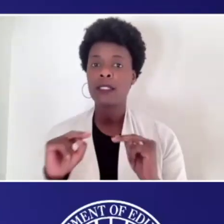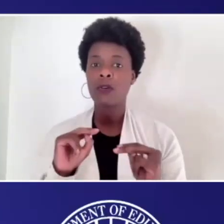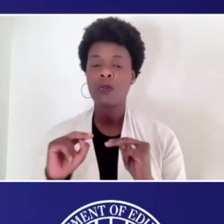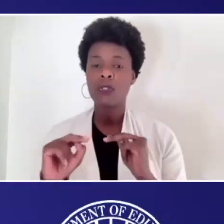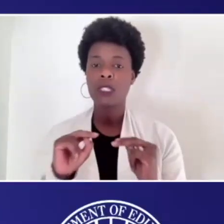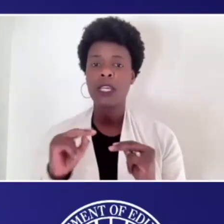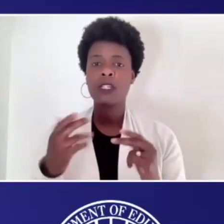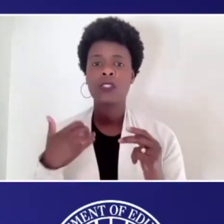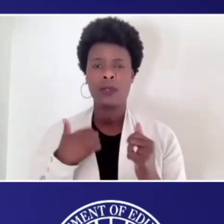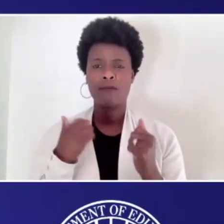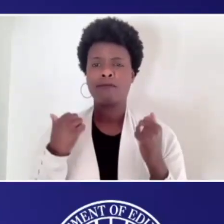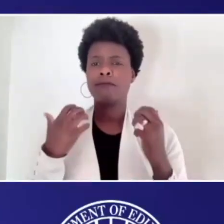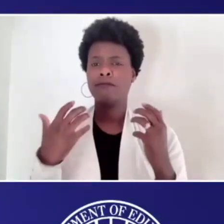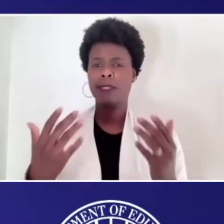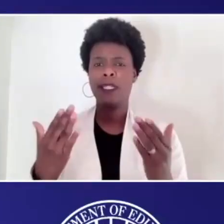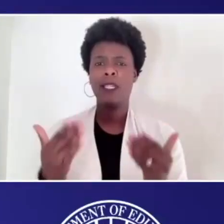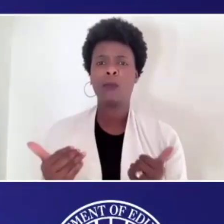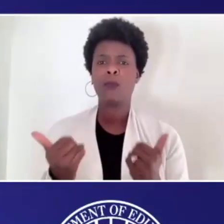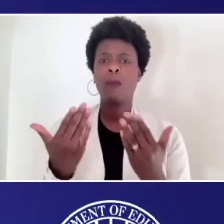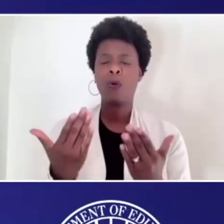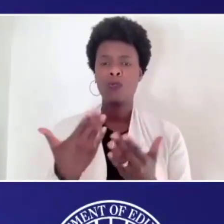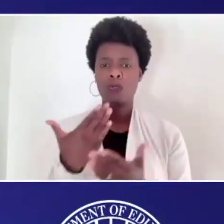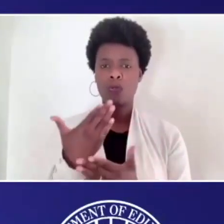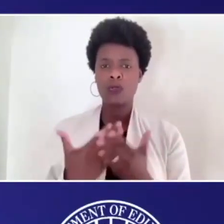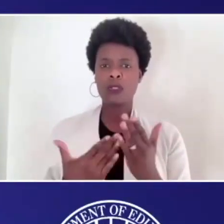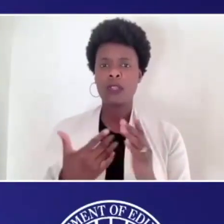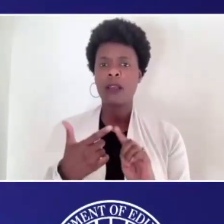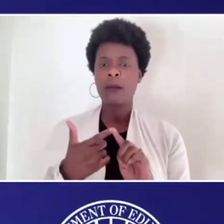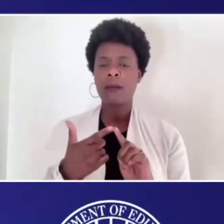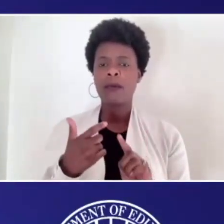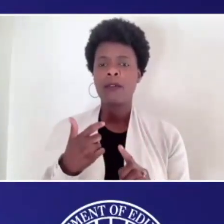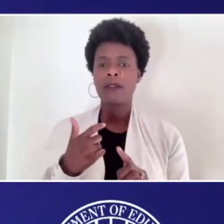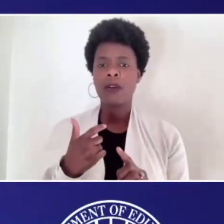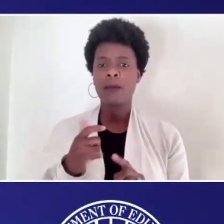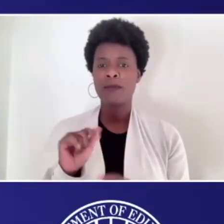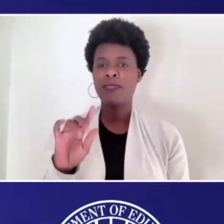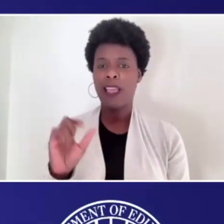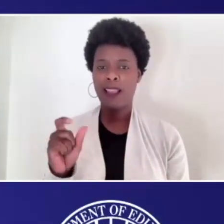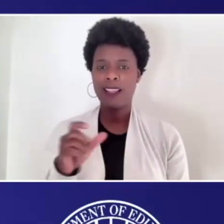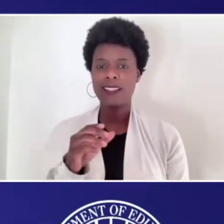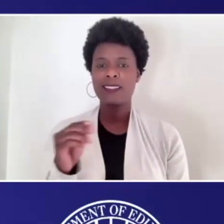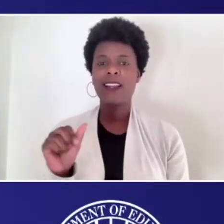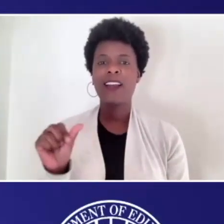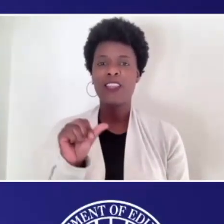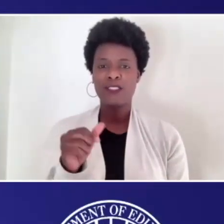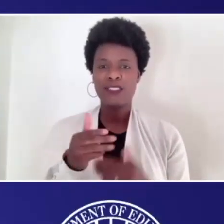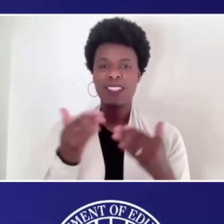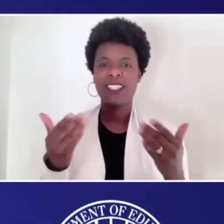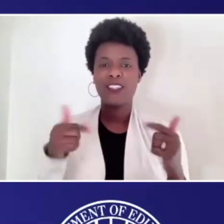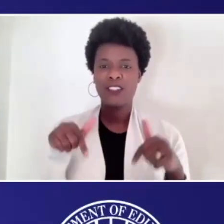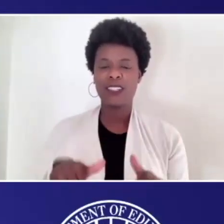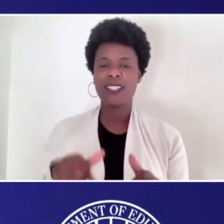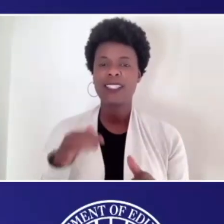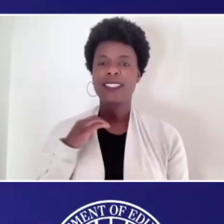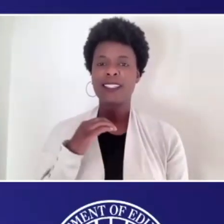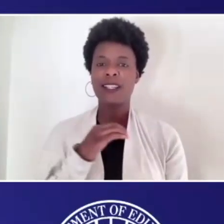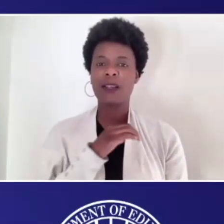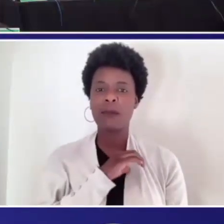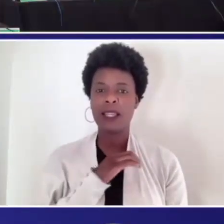proposals, several from Alex and others on this committee that spoke about the